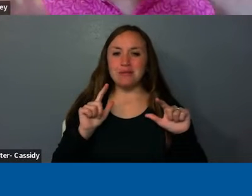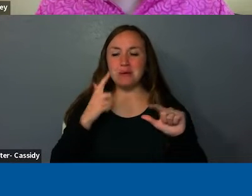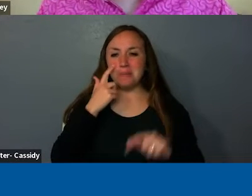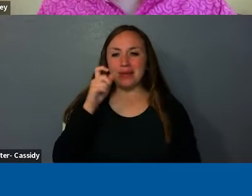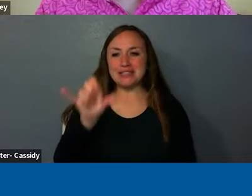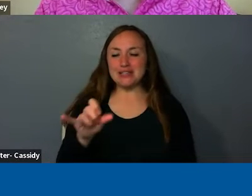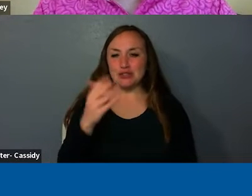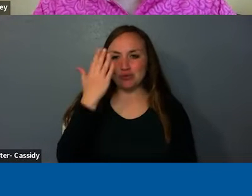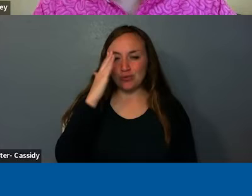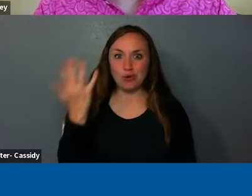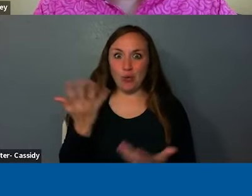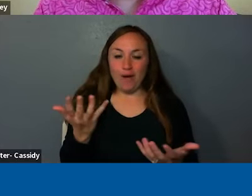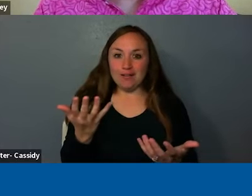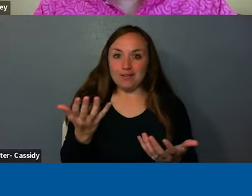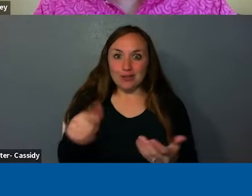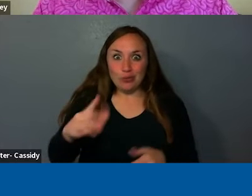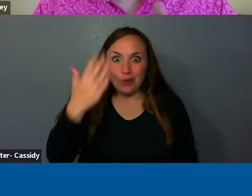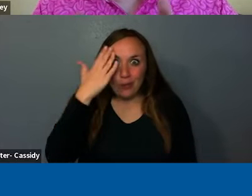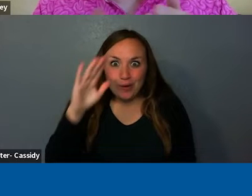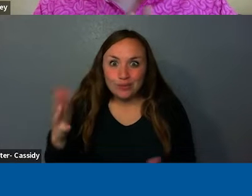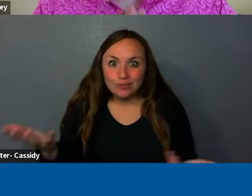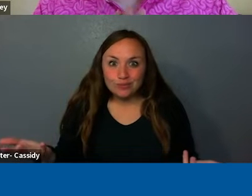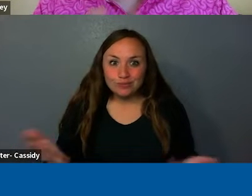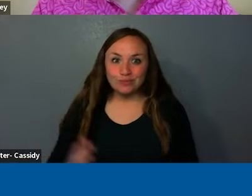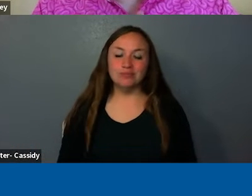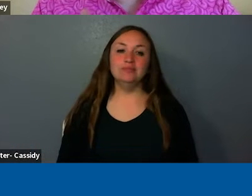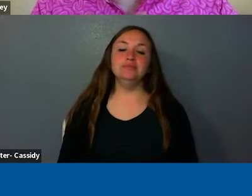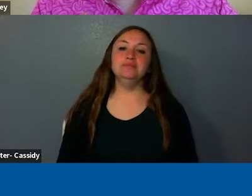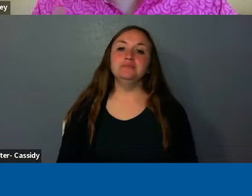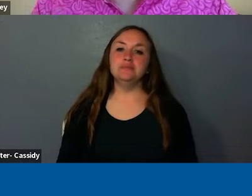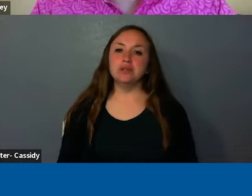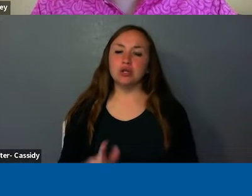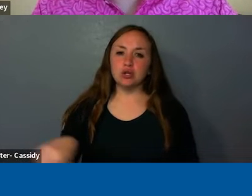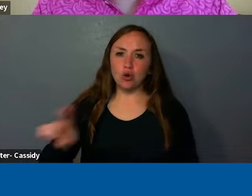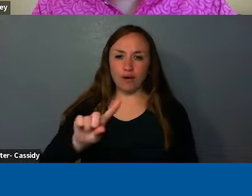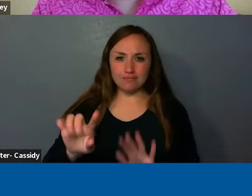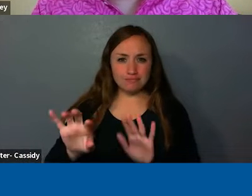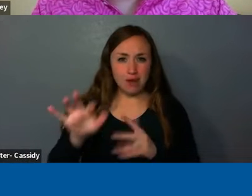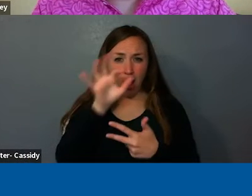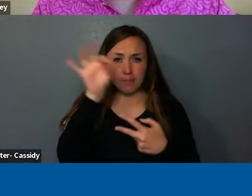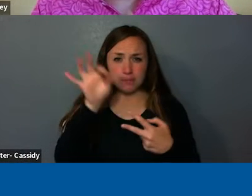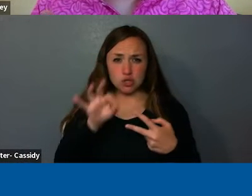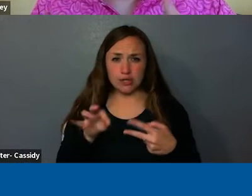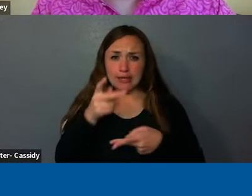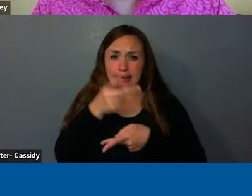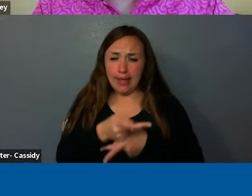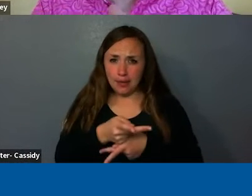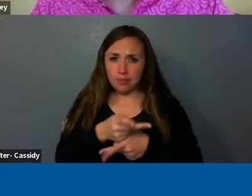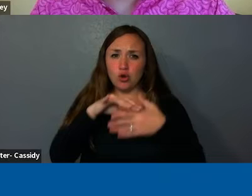you don't know what you don't know. So your option here is you wanna keep your content open and interoperable.